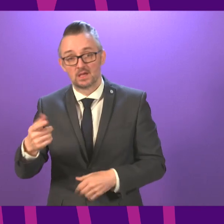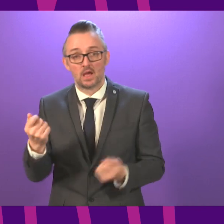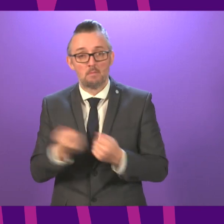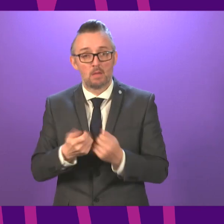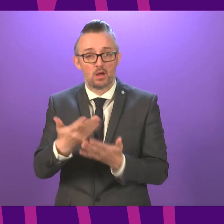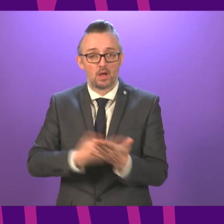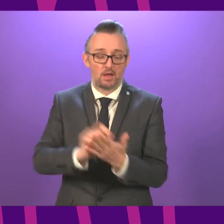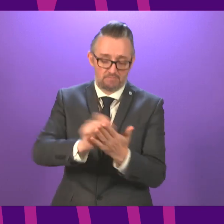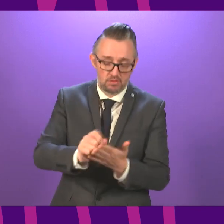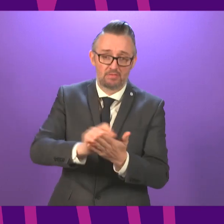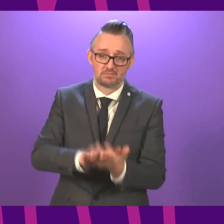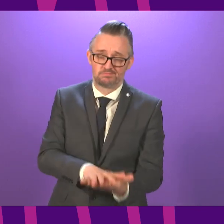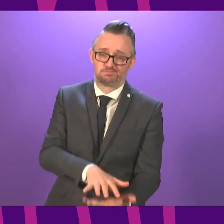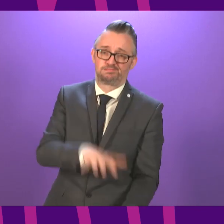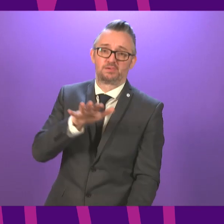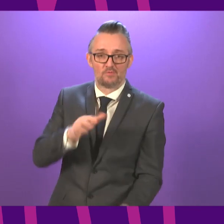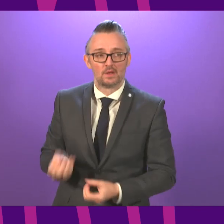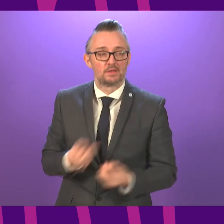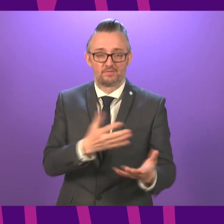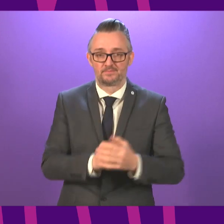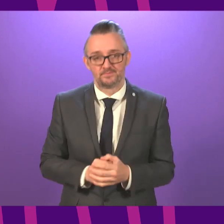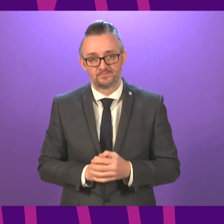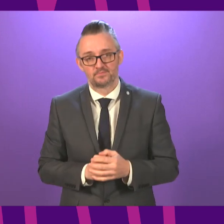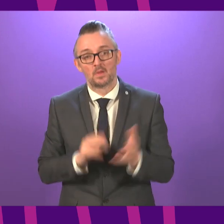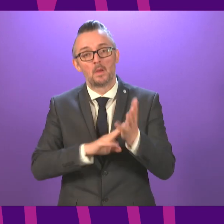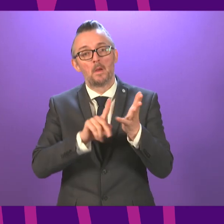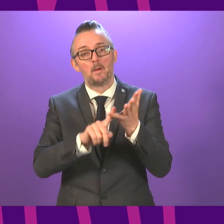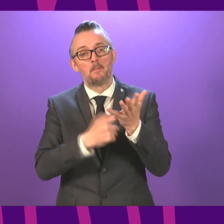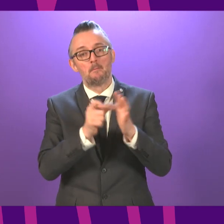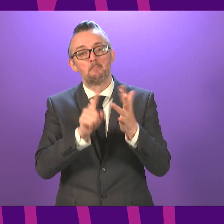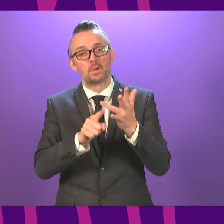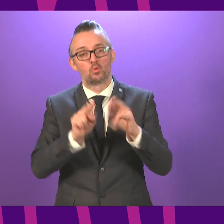Murdo Fraser (Mid Scotland and Fife) (Con): The UK Government has given the Scottish